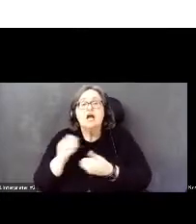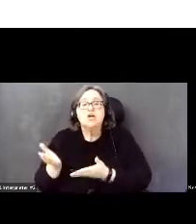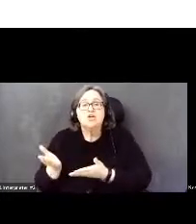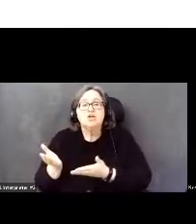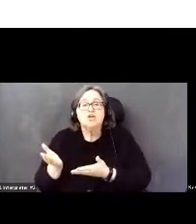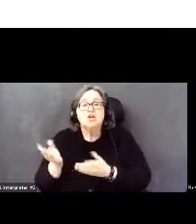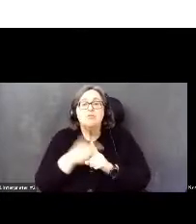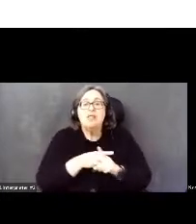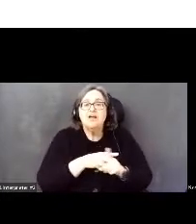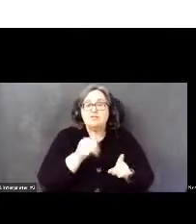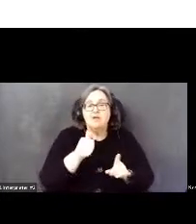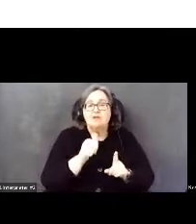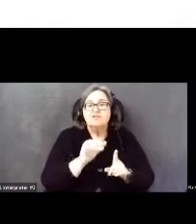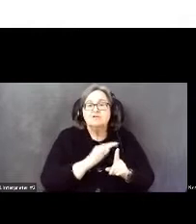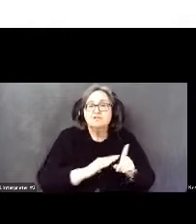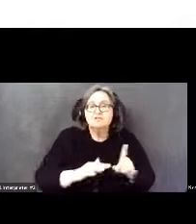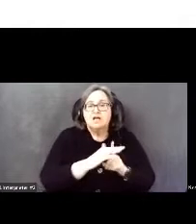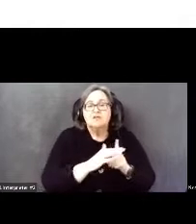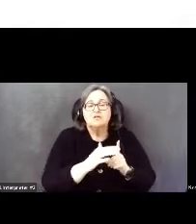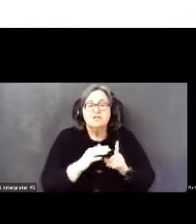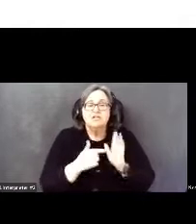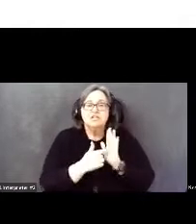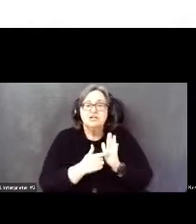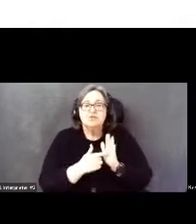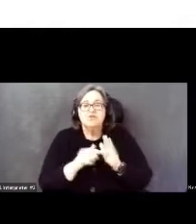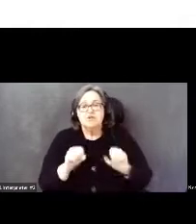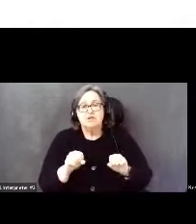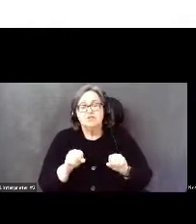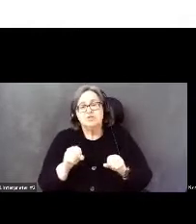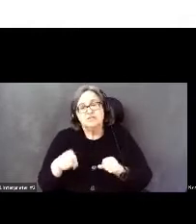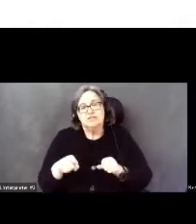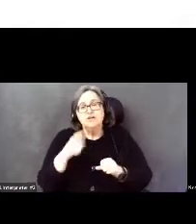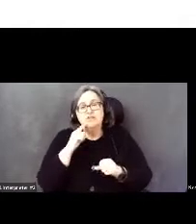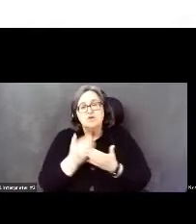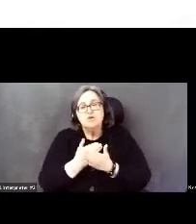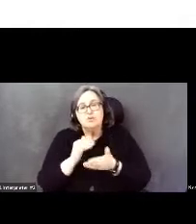settings and really demonstrate the potential and need with new partners in the future.